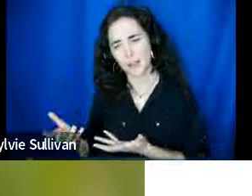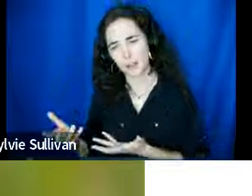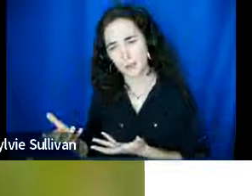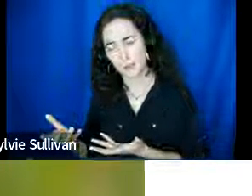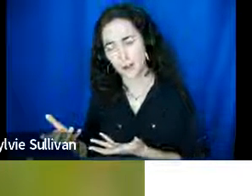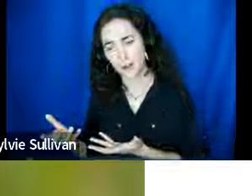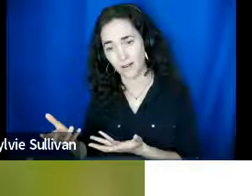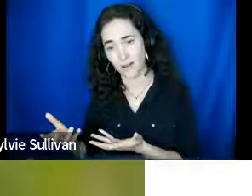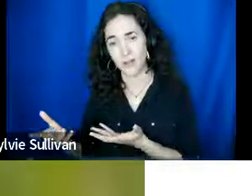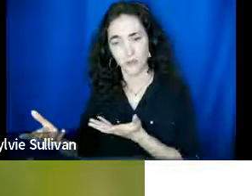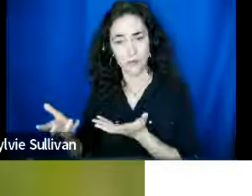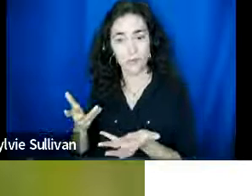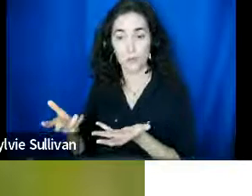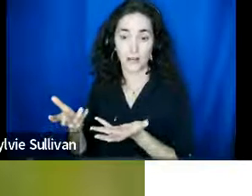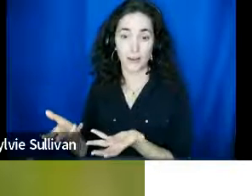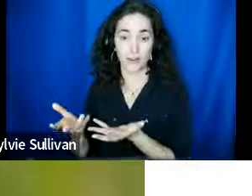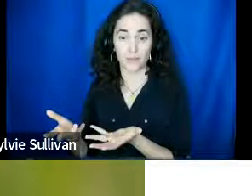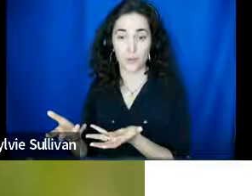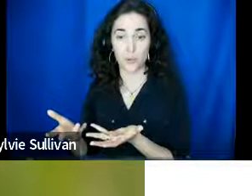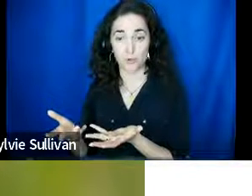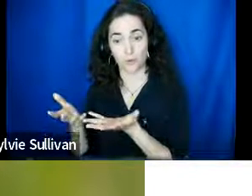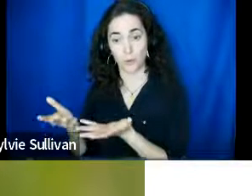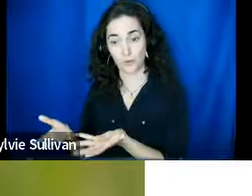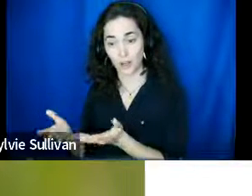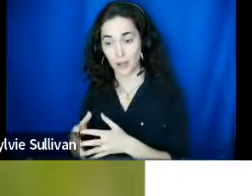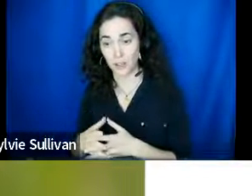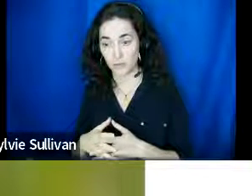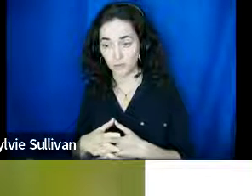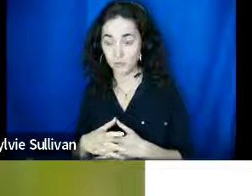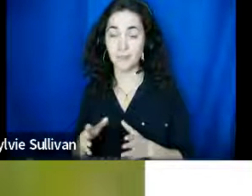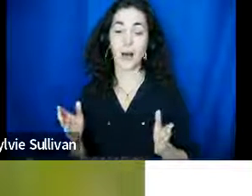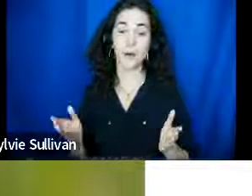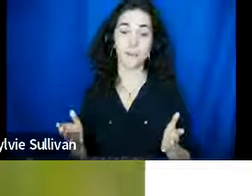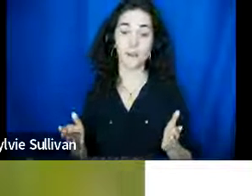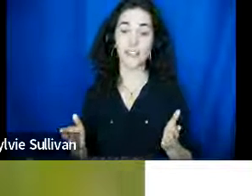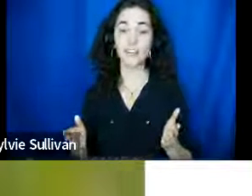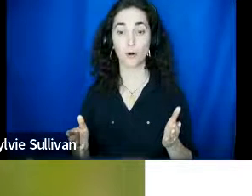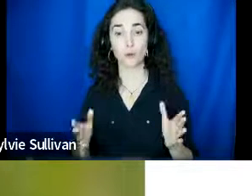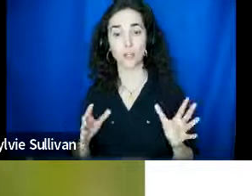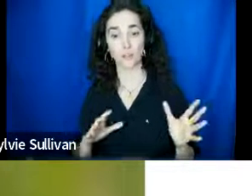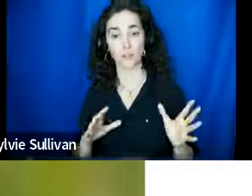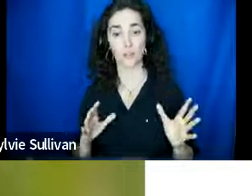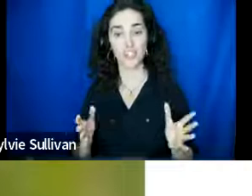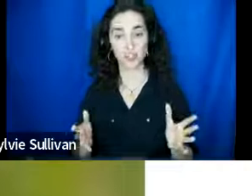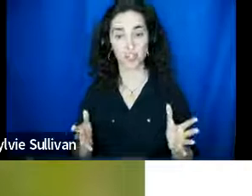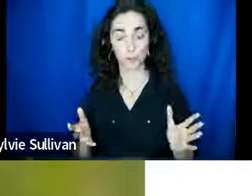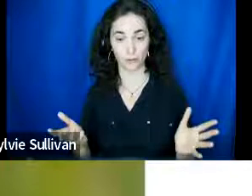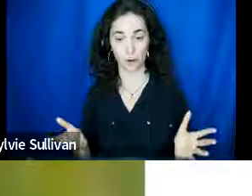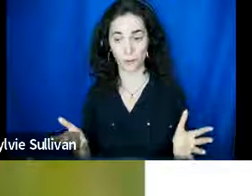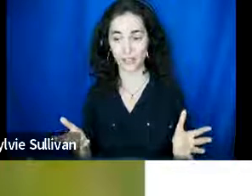So it shows some respect to to rely on Deaf individuals, to learn their language. However, a Deaf person, even if they're teaching you in a formal class.